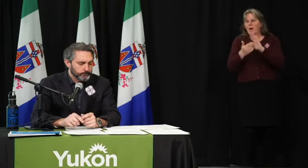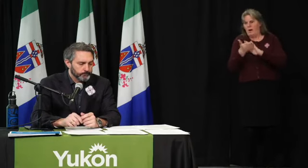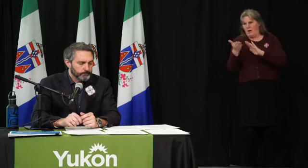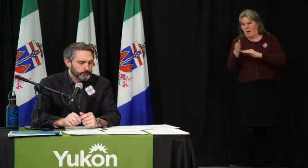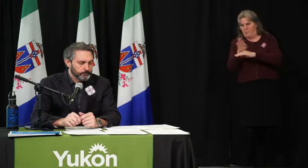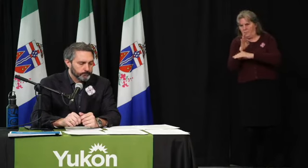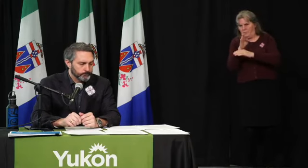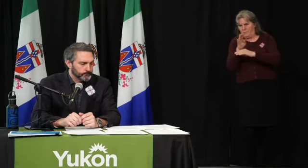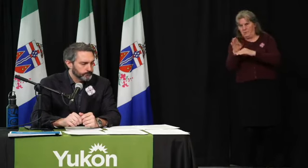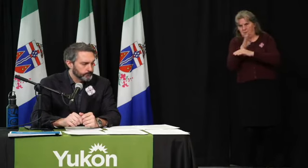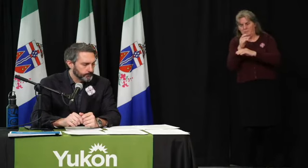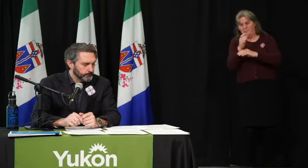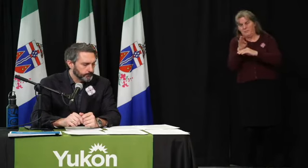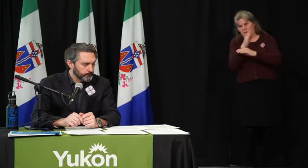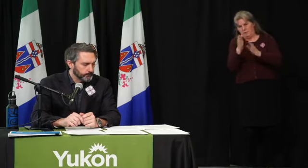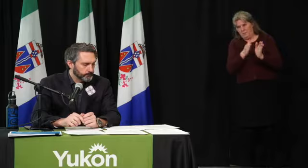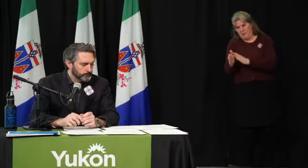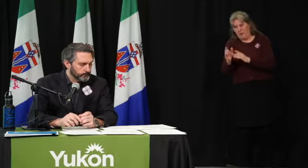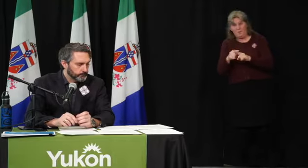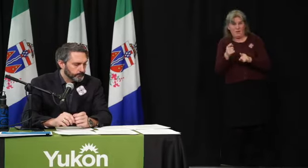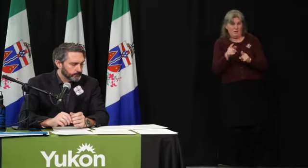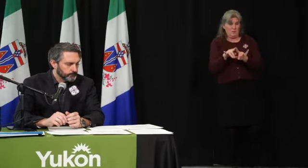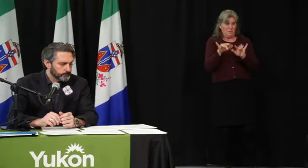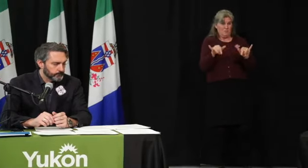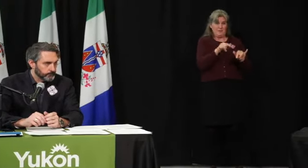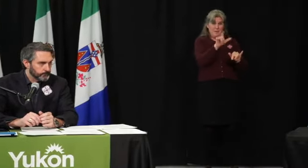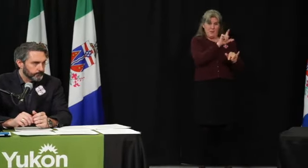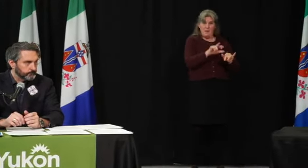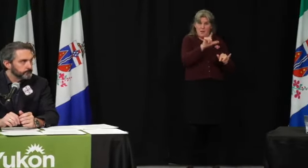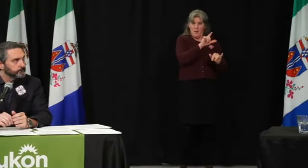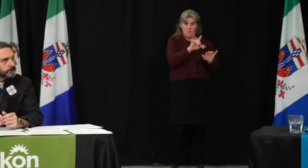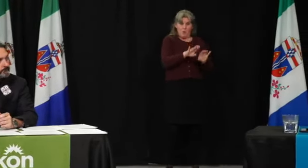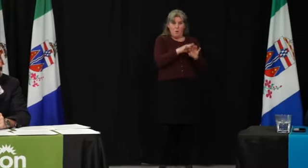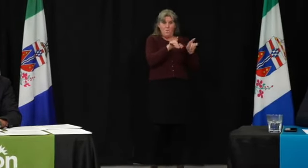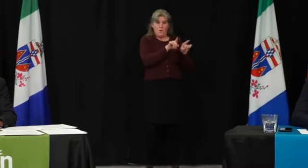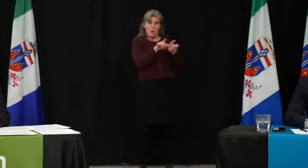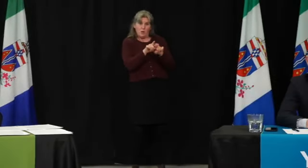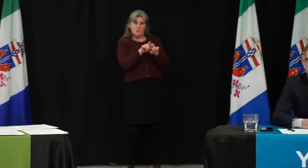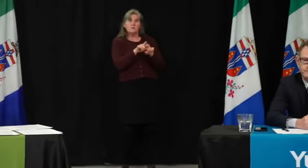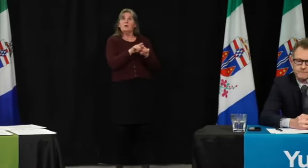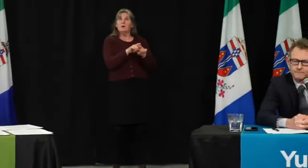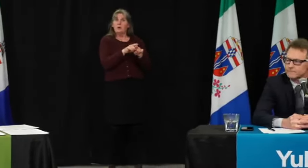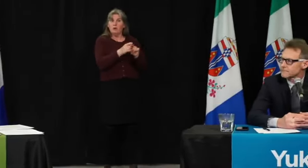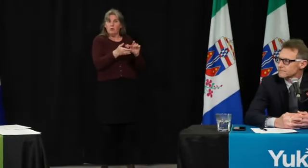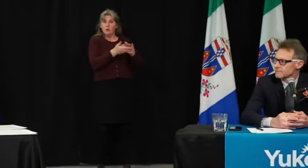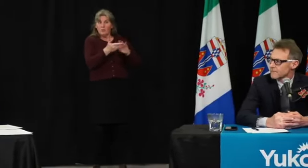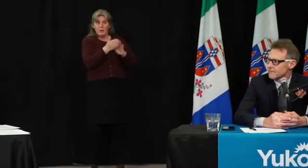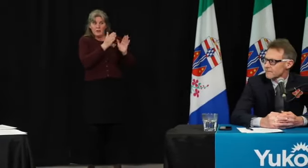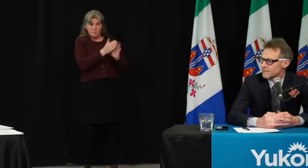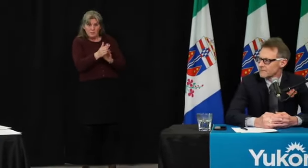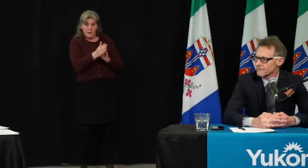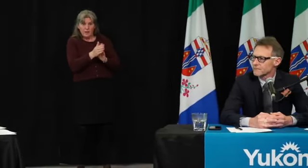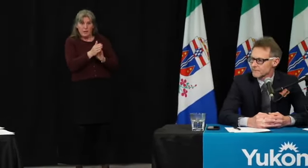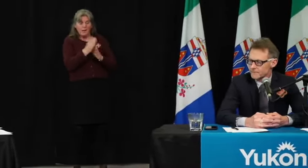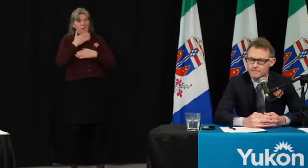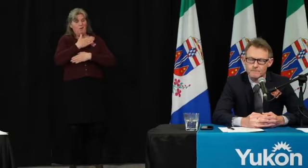of flowcharts in it. I guess, how concerned argue that Yukoners are going to look